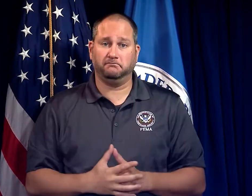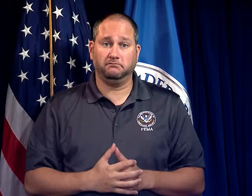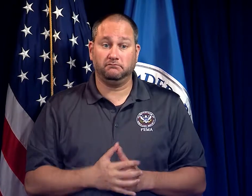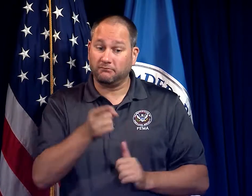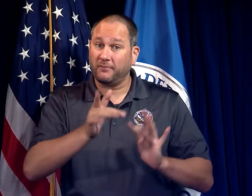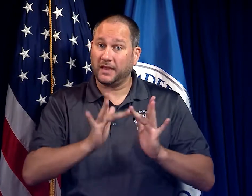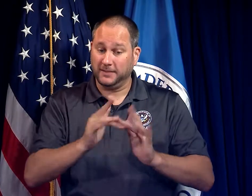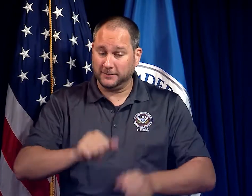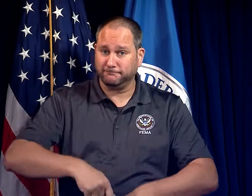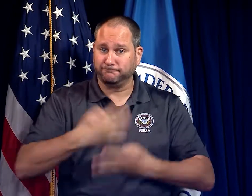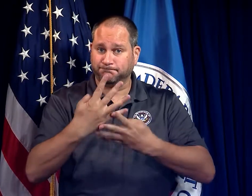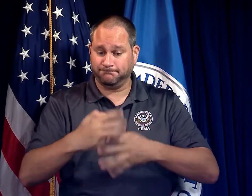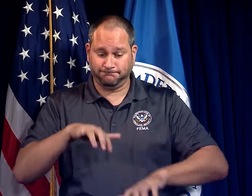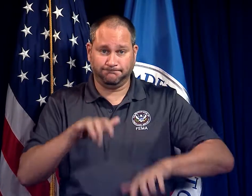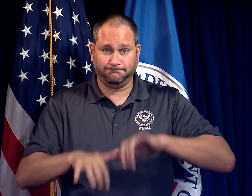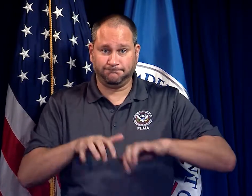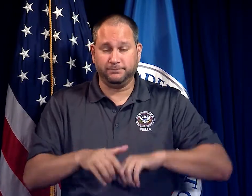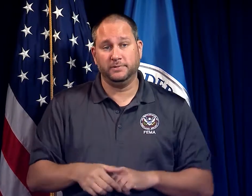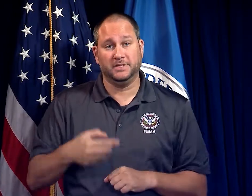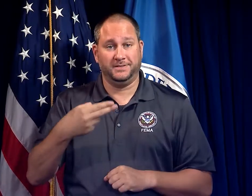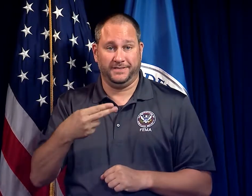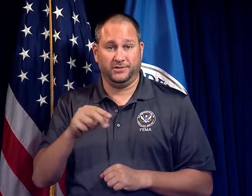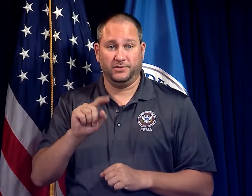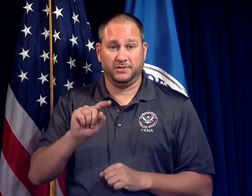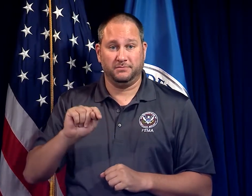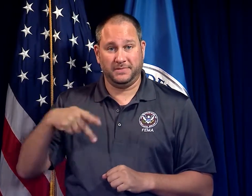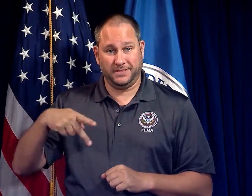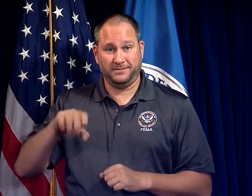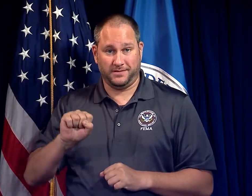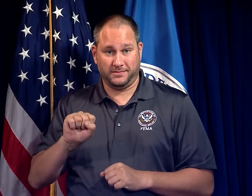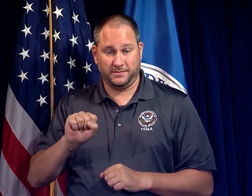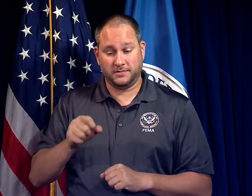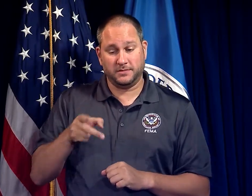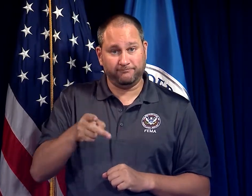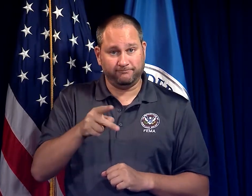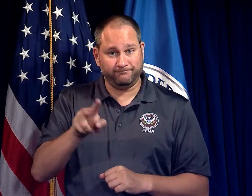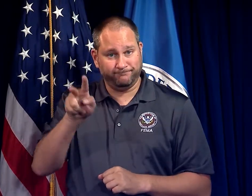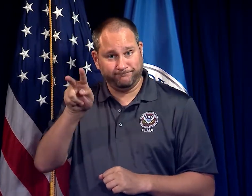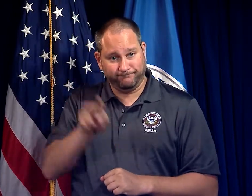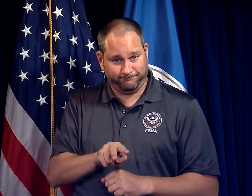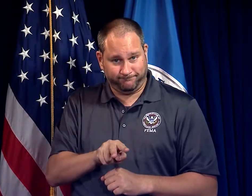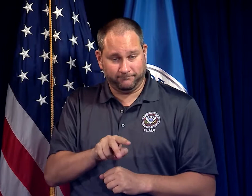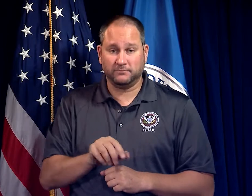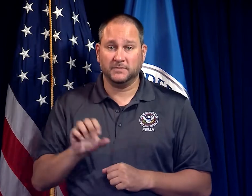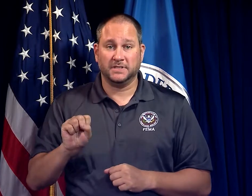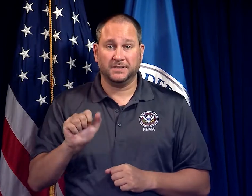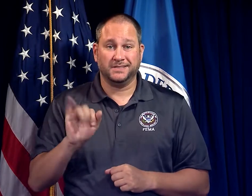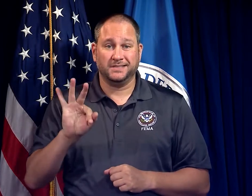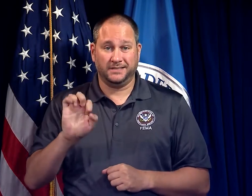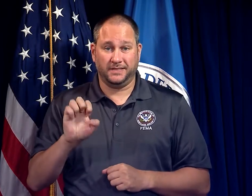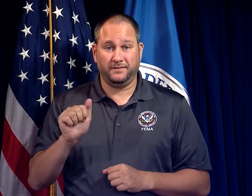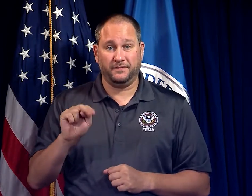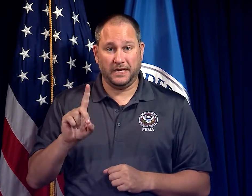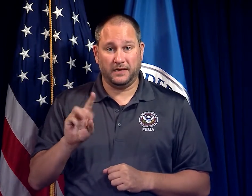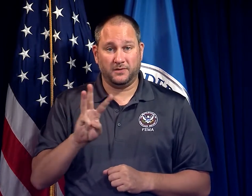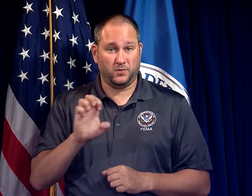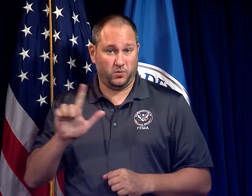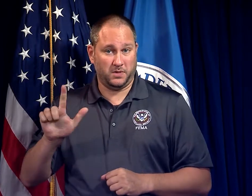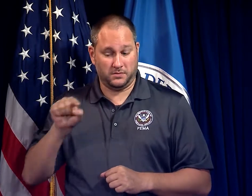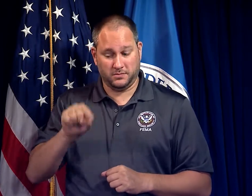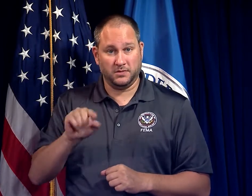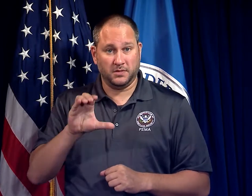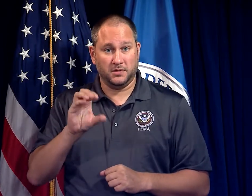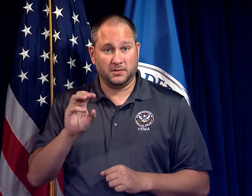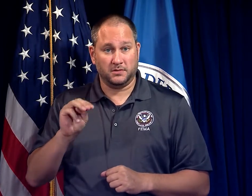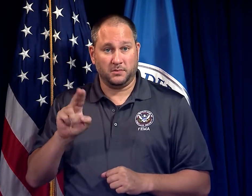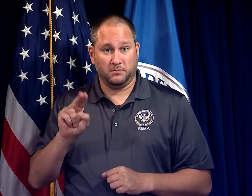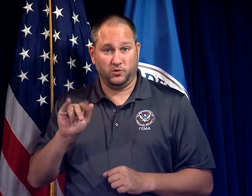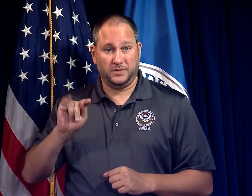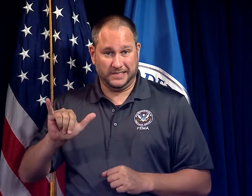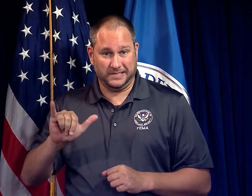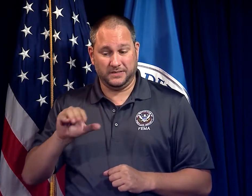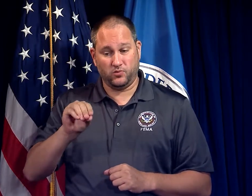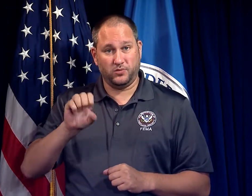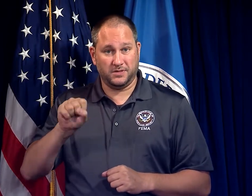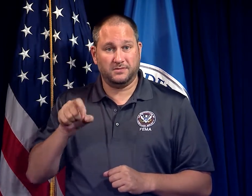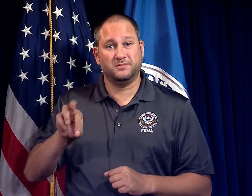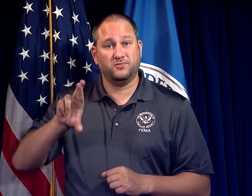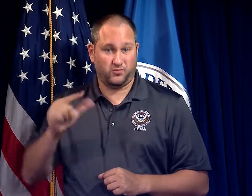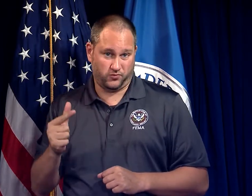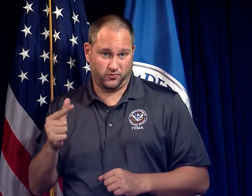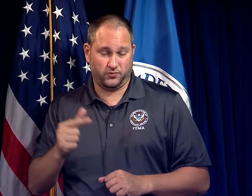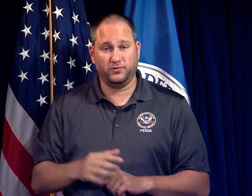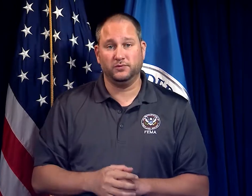Visit https://safeandwell.communityos.org